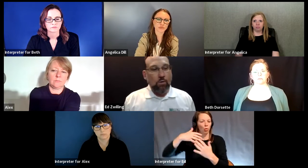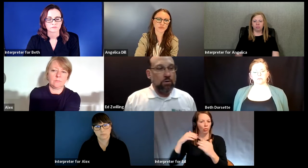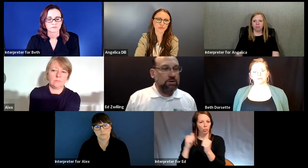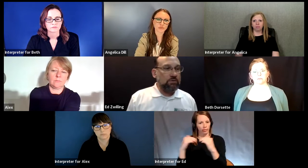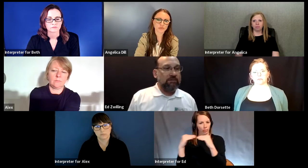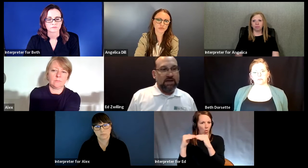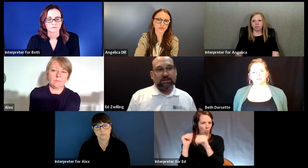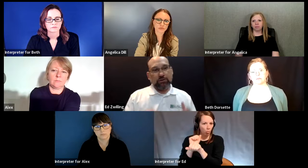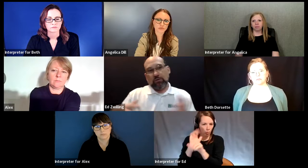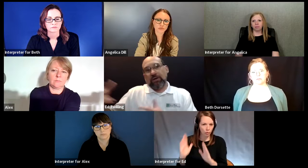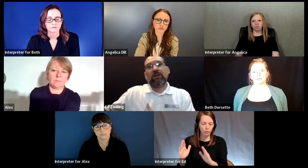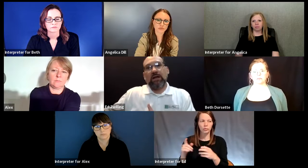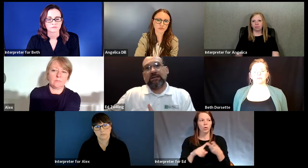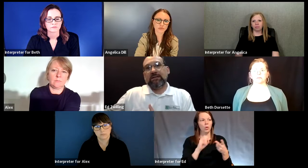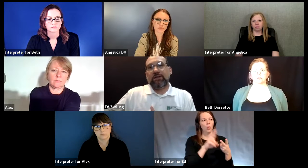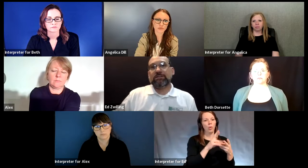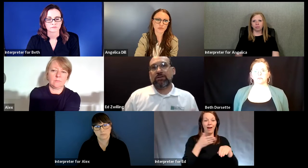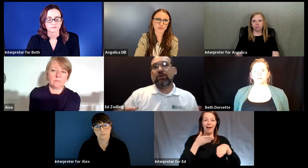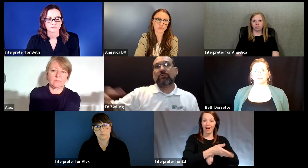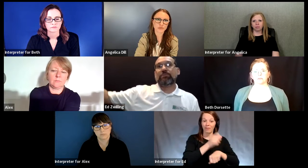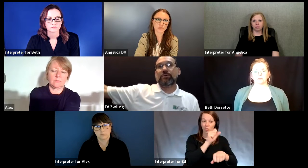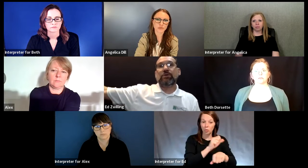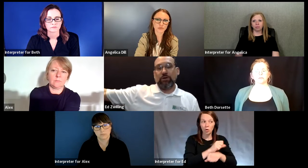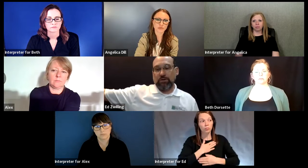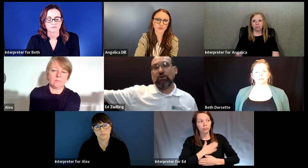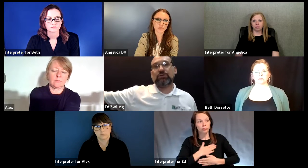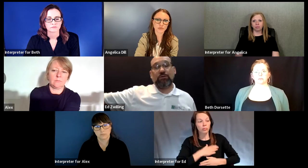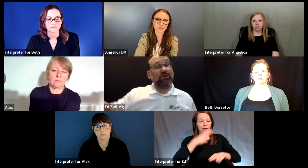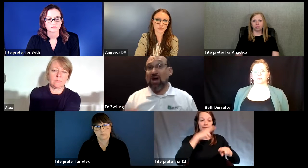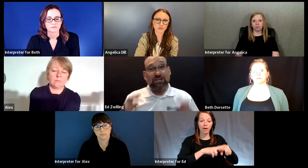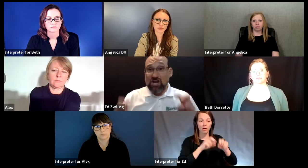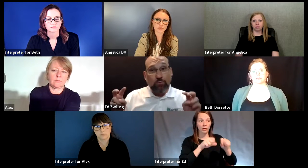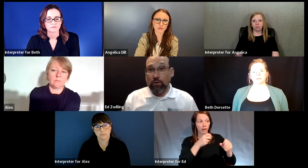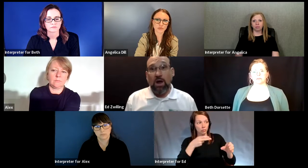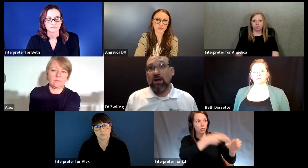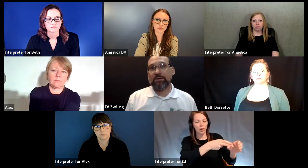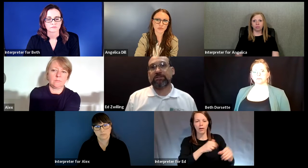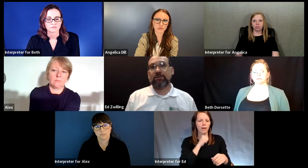Or you have extracurricular activities that you could go to that are not job requirements.